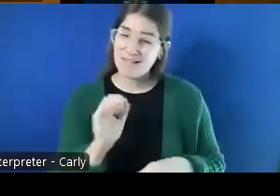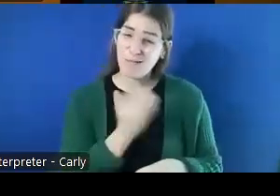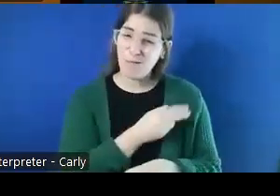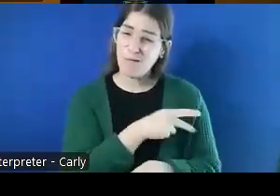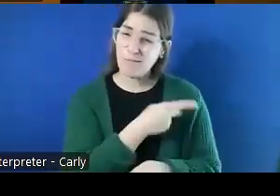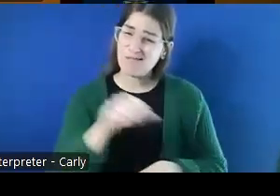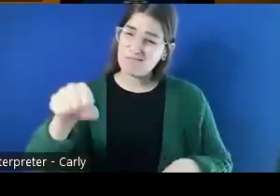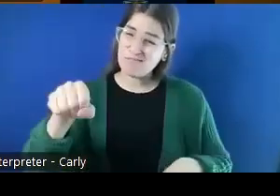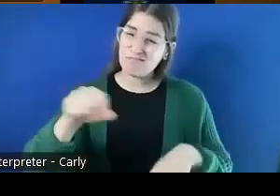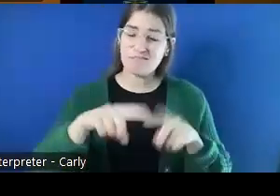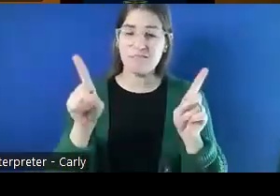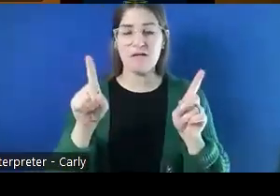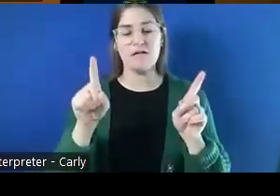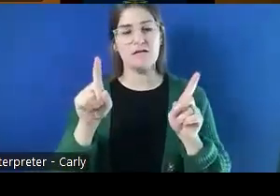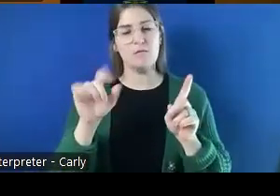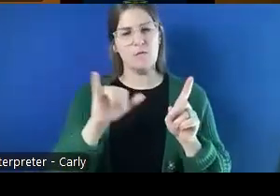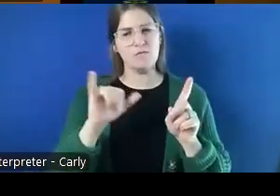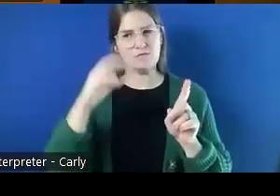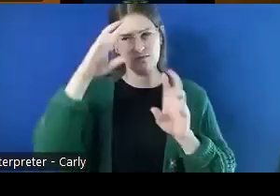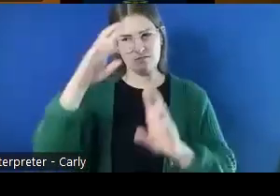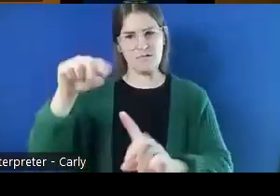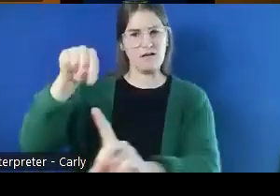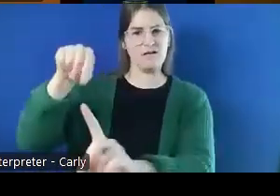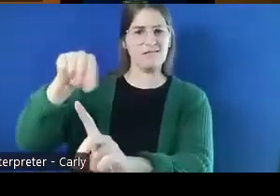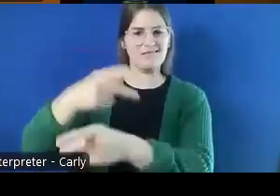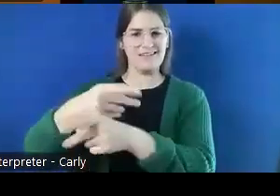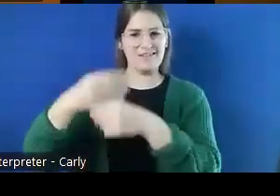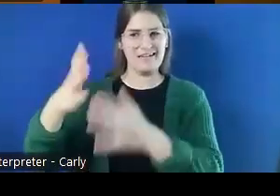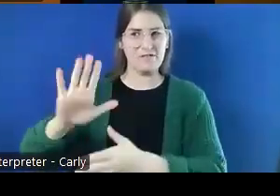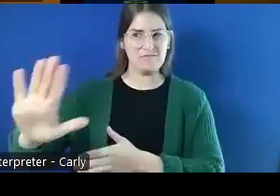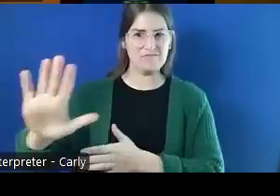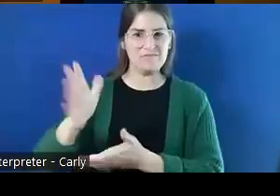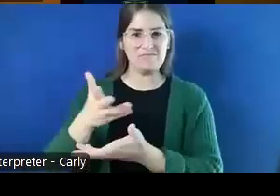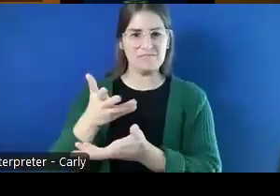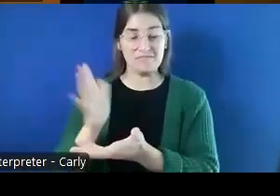being able in some respect to understand the role of the caregiver and sometimes go beyond that too